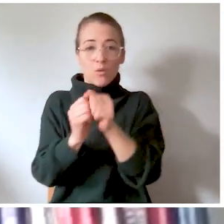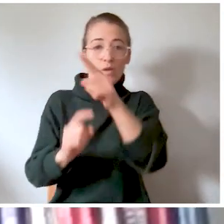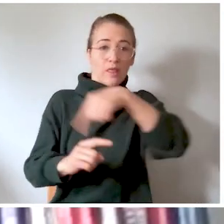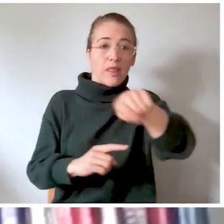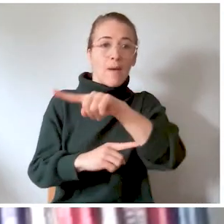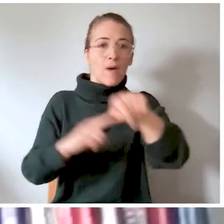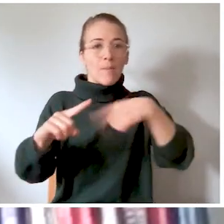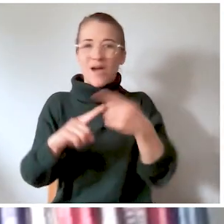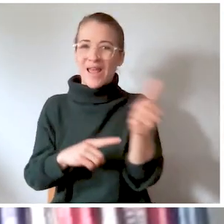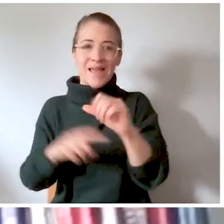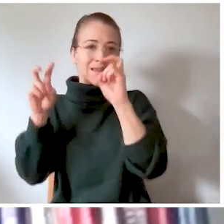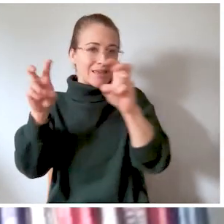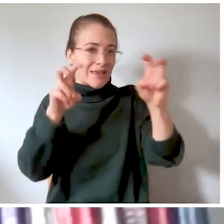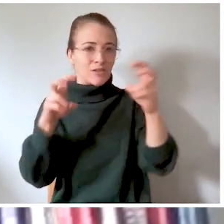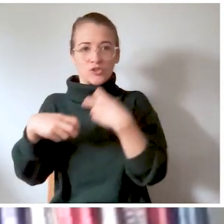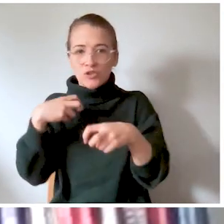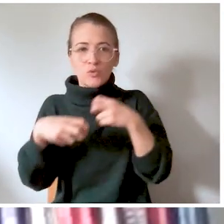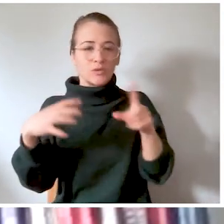that you're experiencing, especially if they're ongoing.